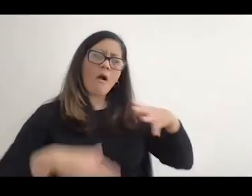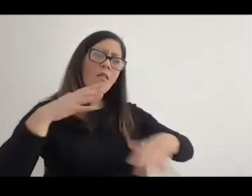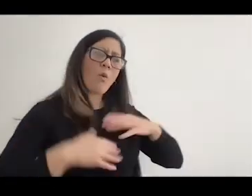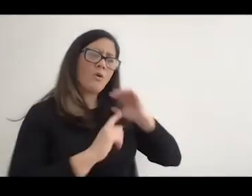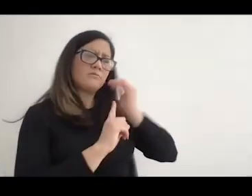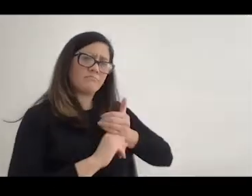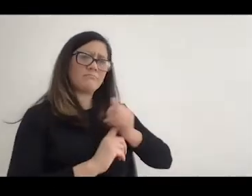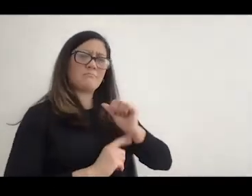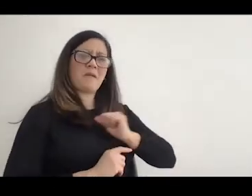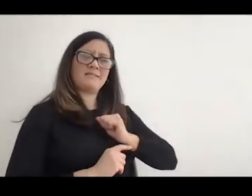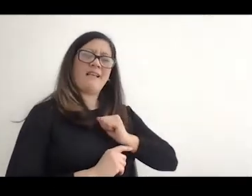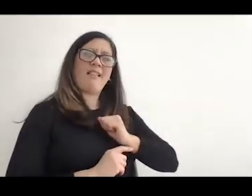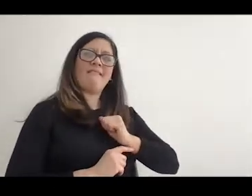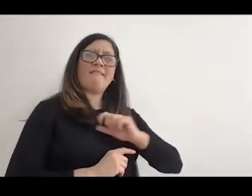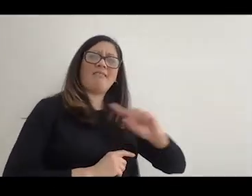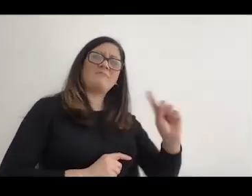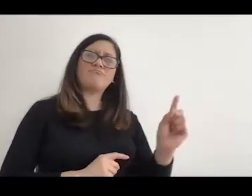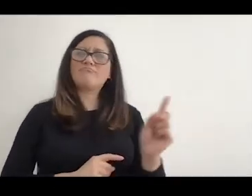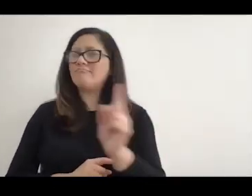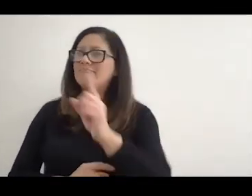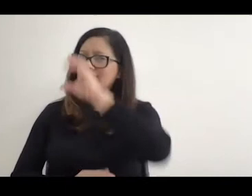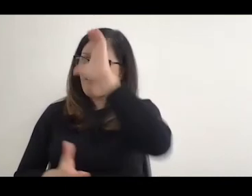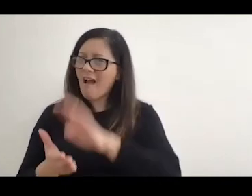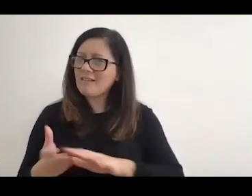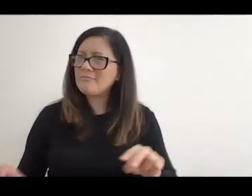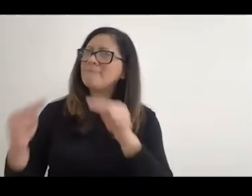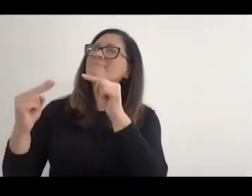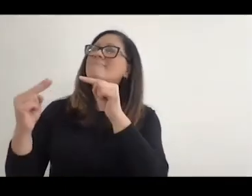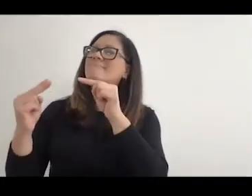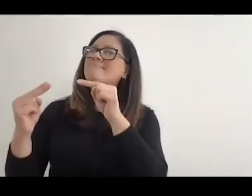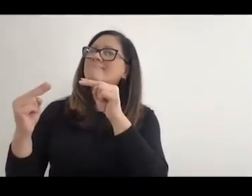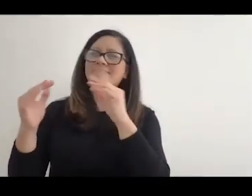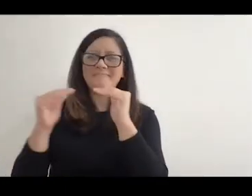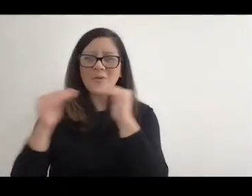out and have the reveal. You know, I want him to see me as you know his.